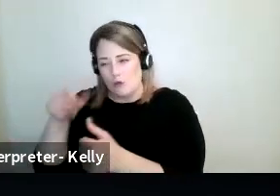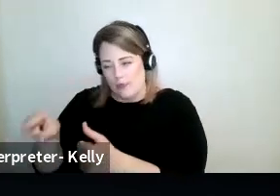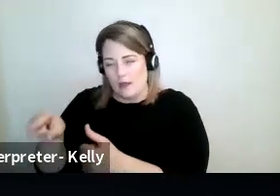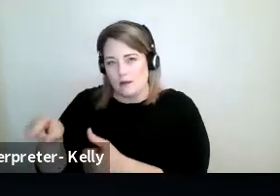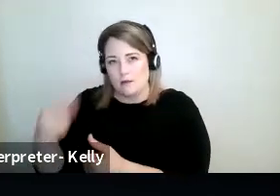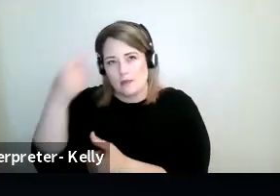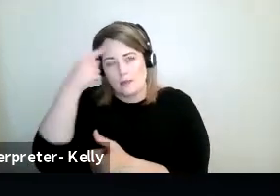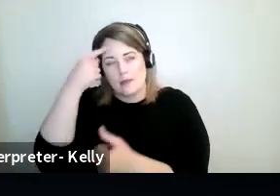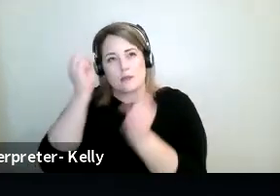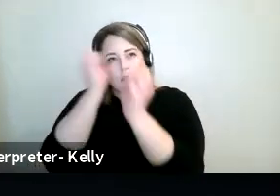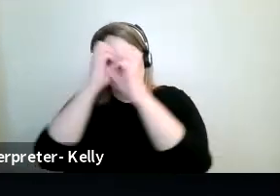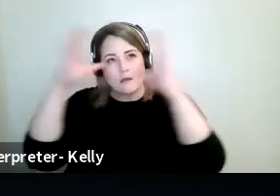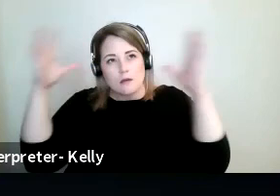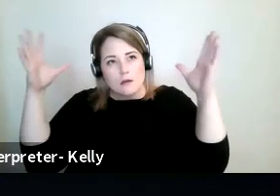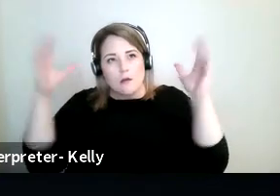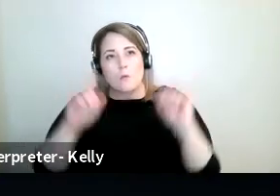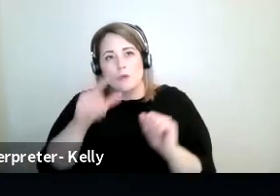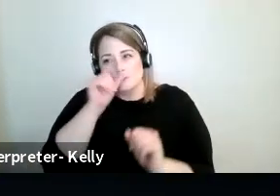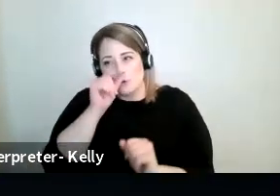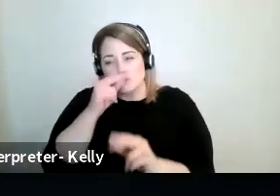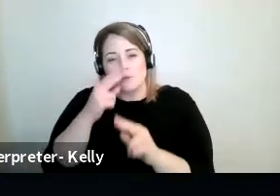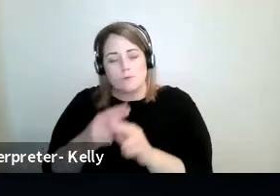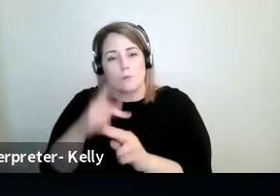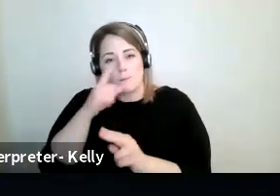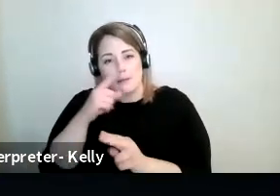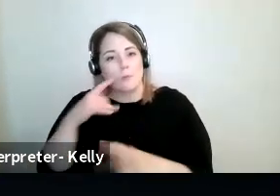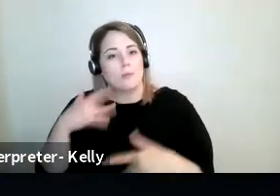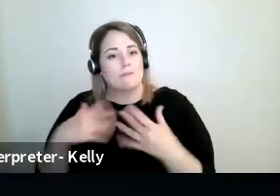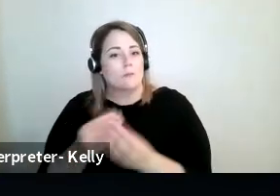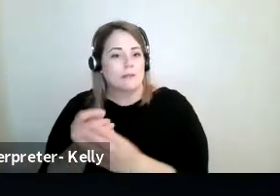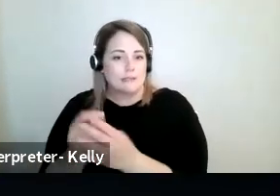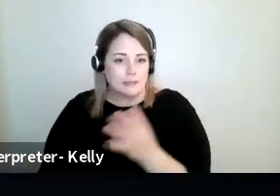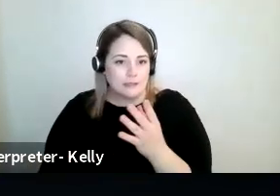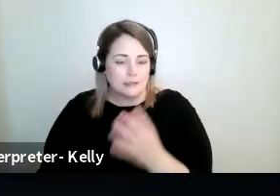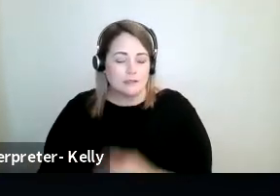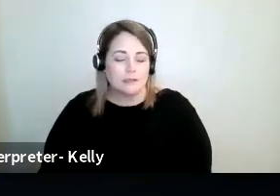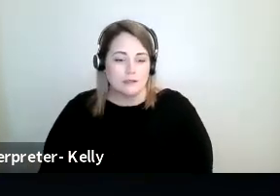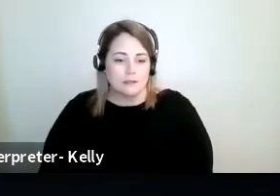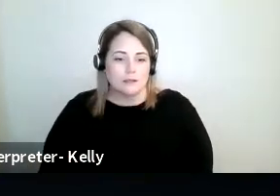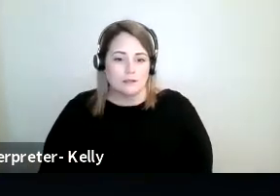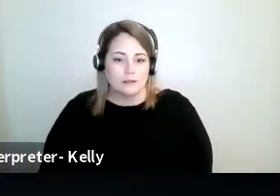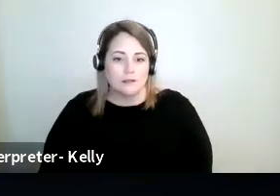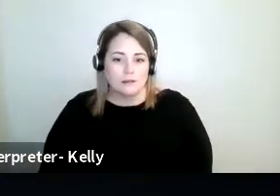about what is possible for people living with disability, how we can actually work to remove